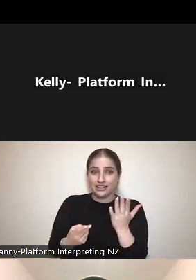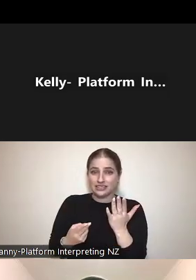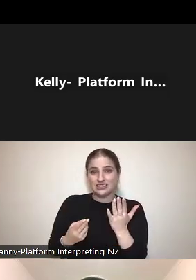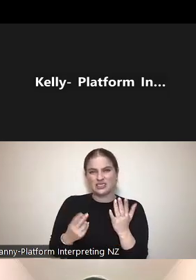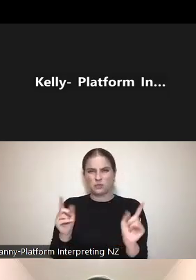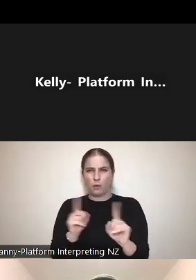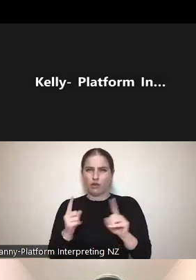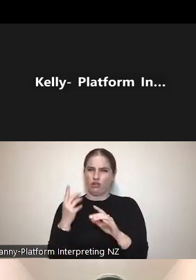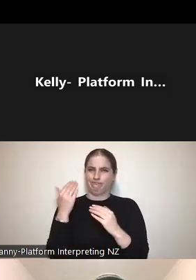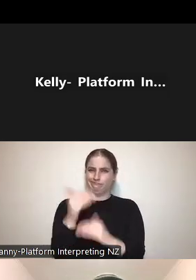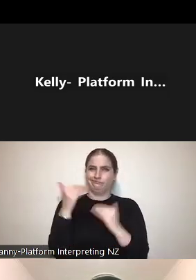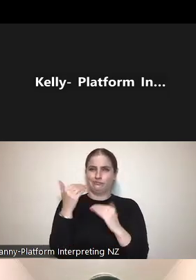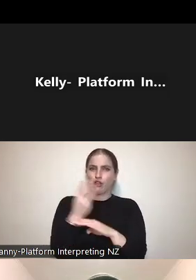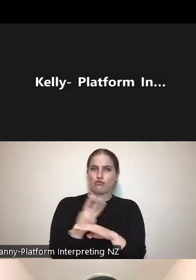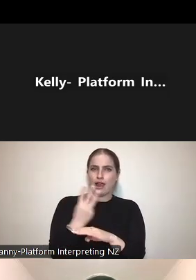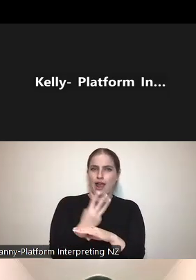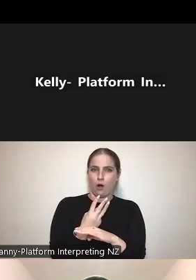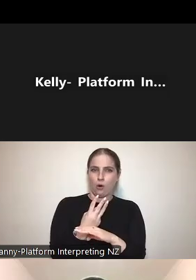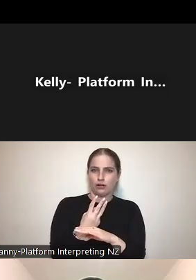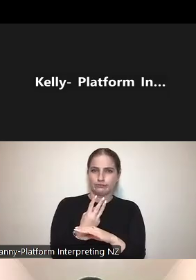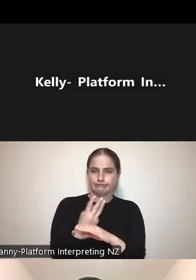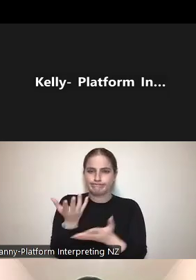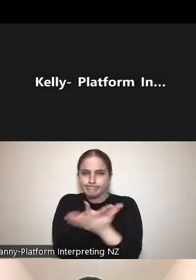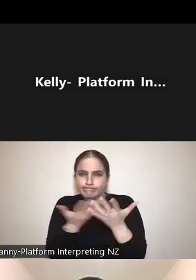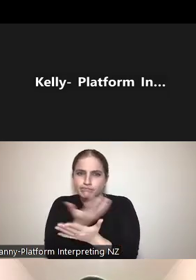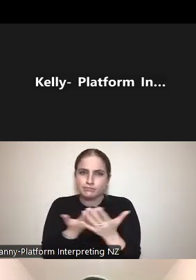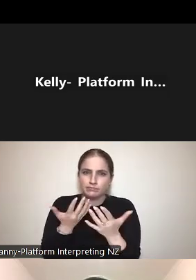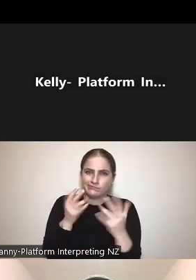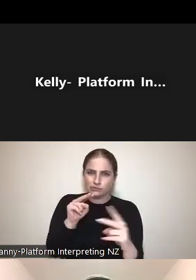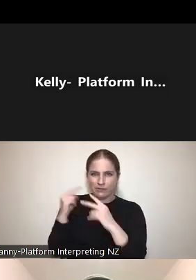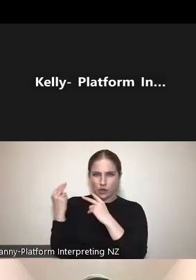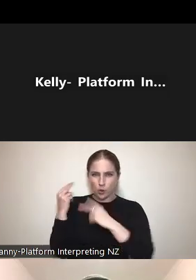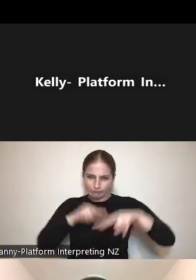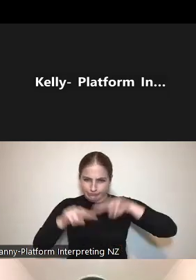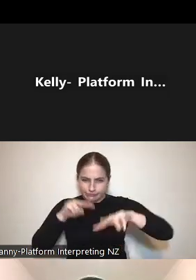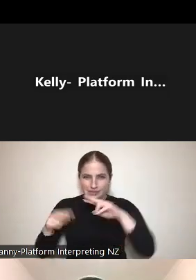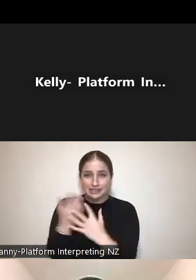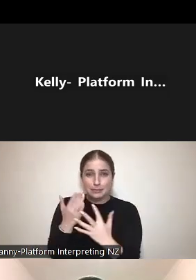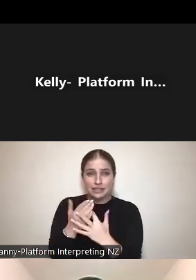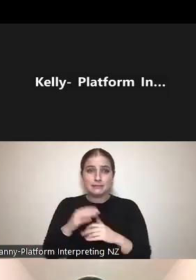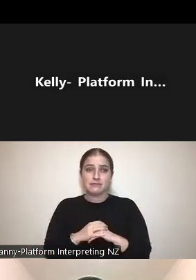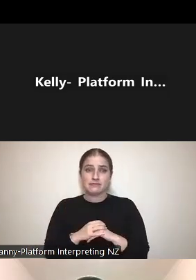You can contact us at Arts Access Aotearoa. We're always available to support, and